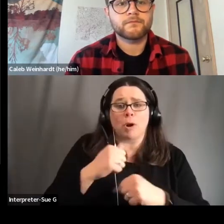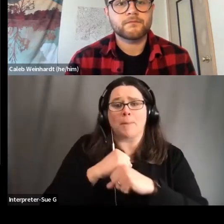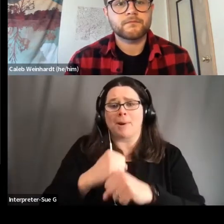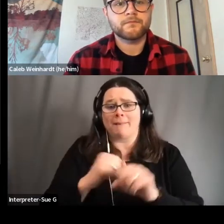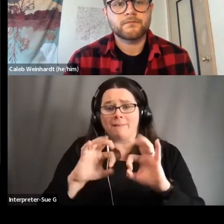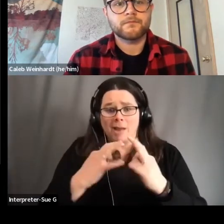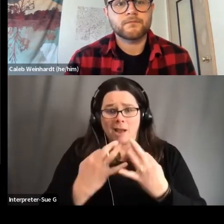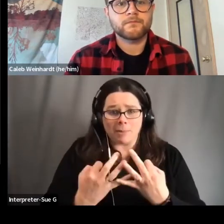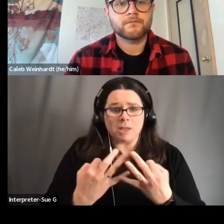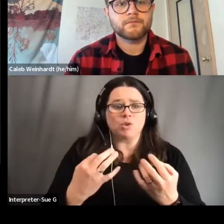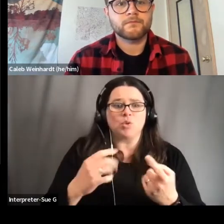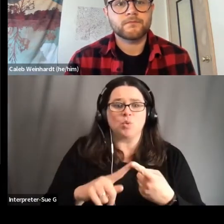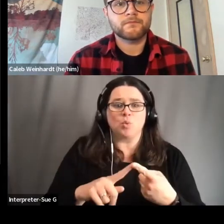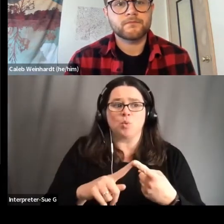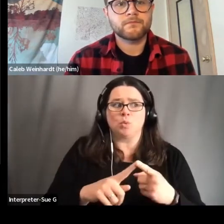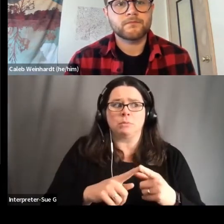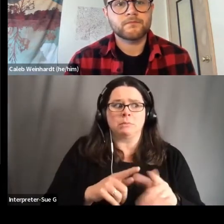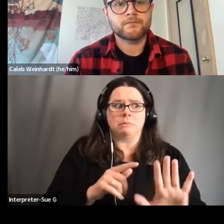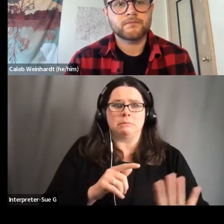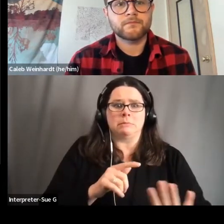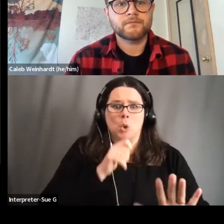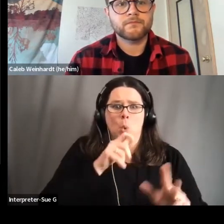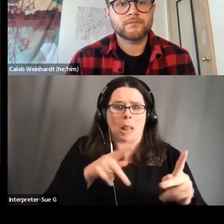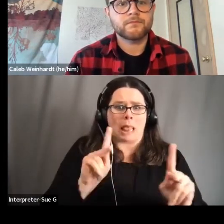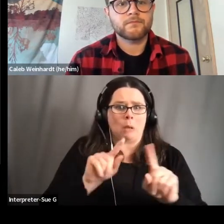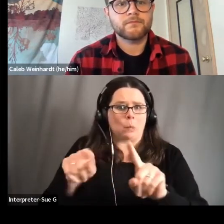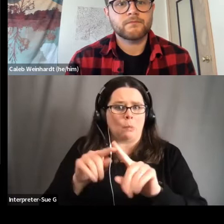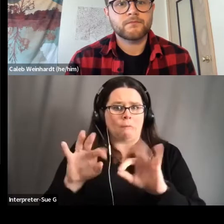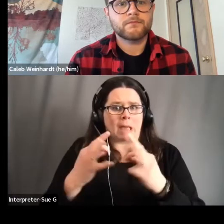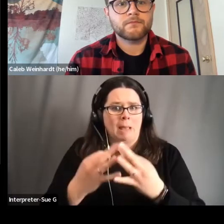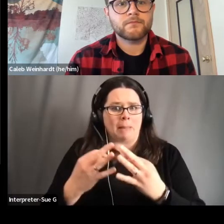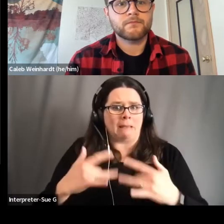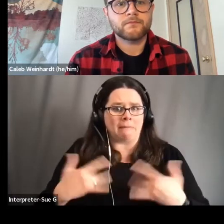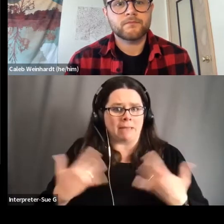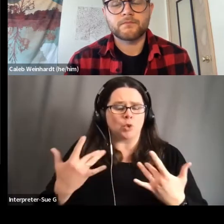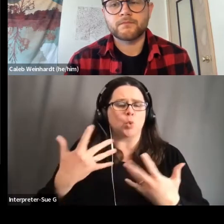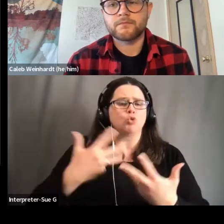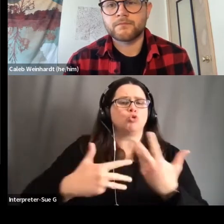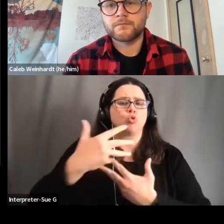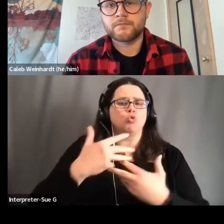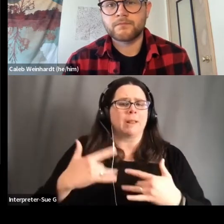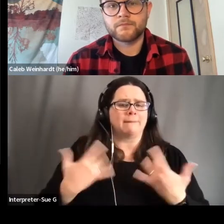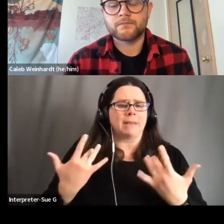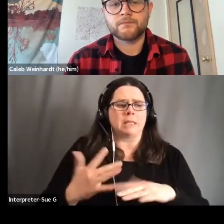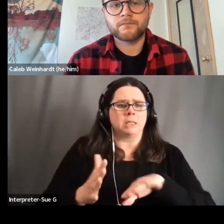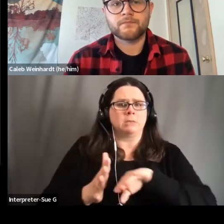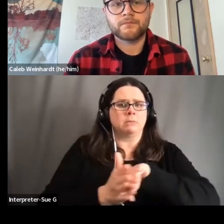is to not allow their kids to attend family events or social events. So kind of literally isolating that child